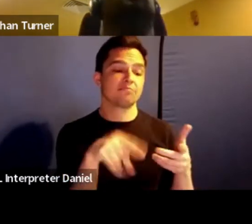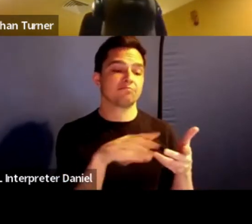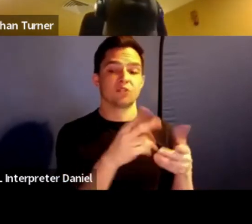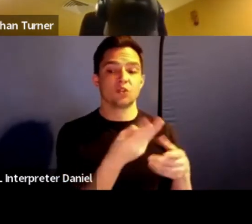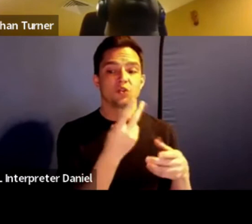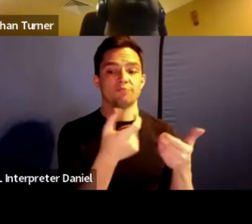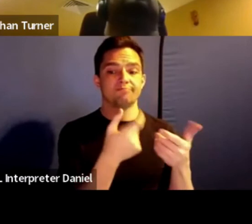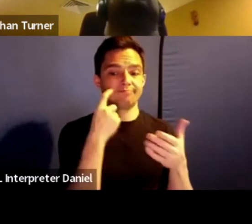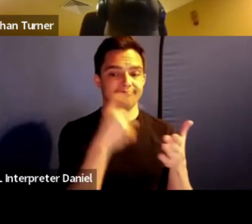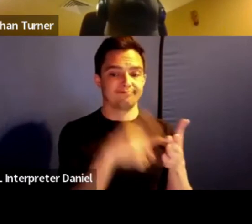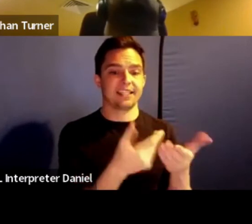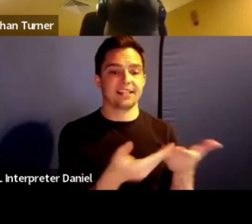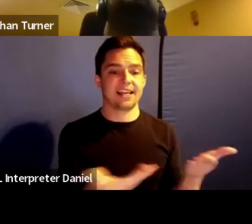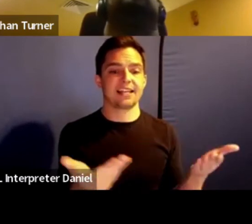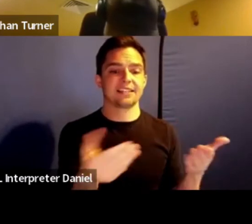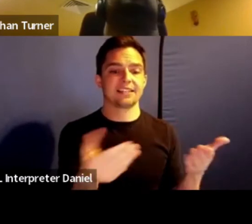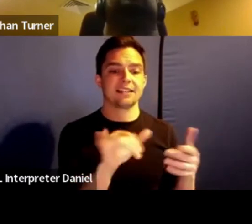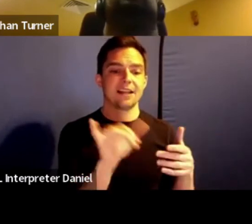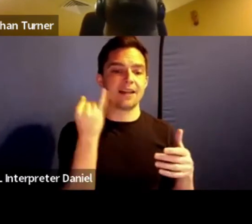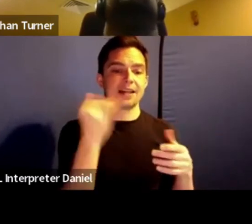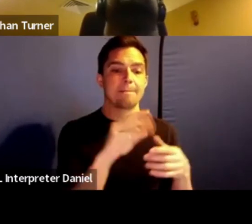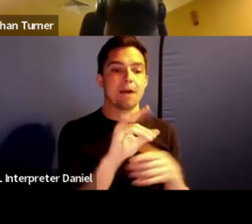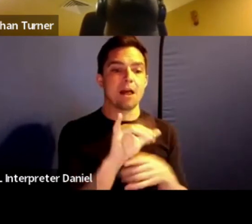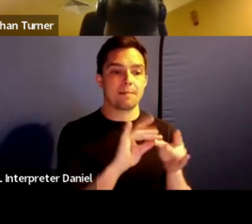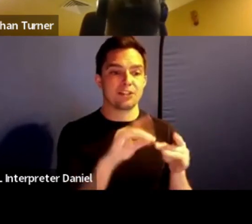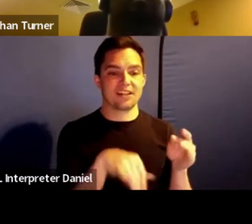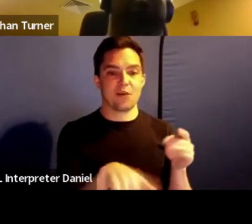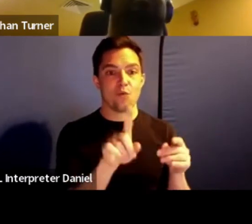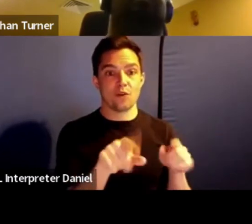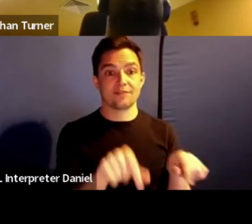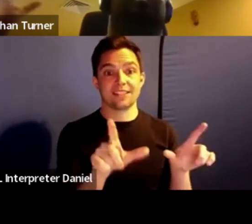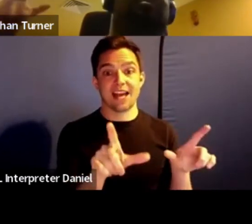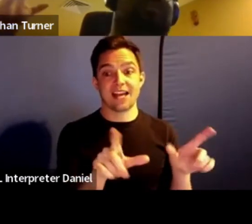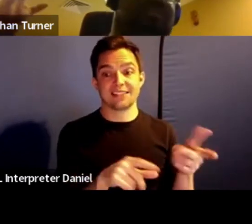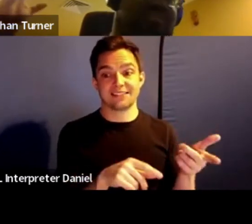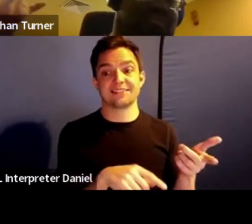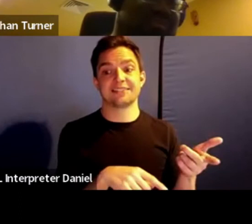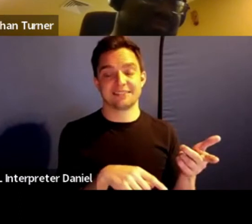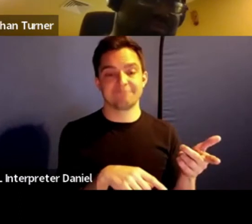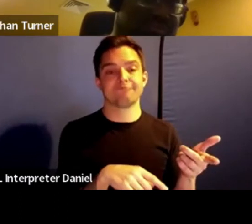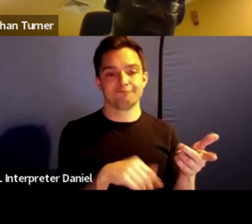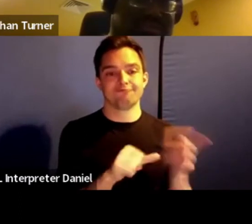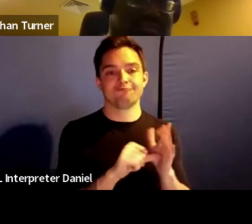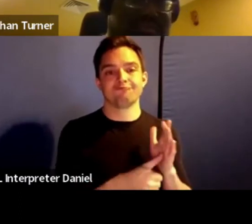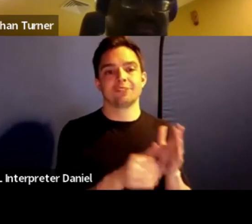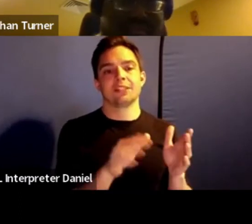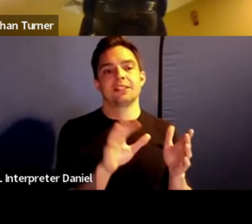kind of what Molly brought up in the, in that one slide, I think kind of goes through it a little bit, but also, the support